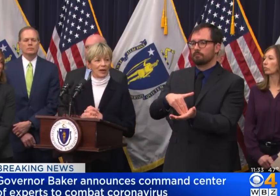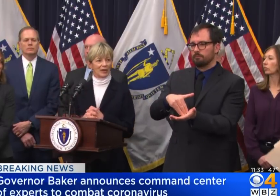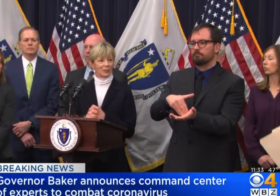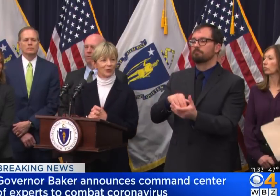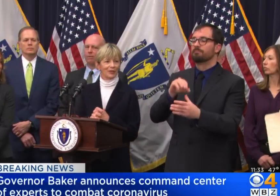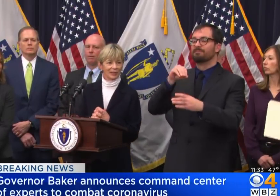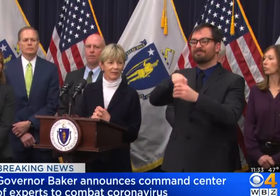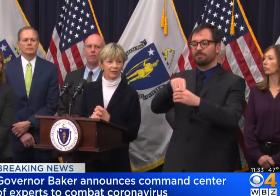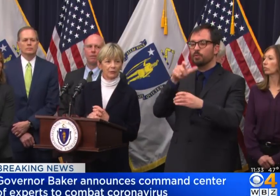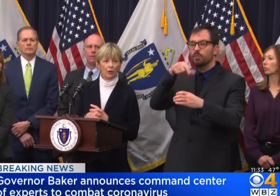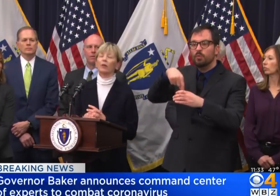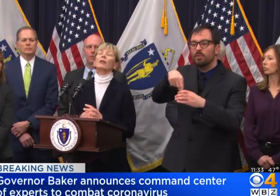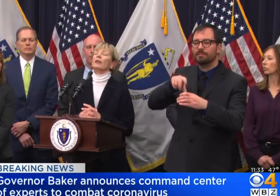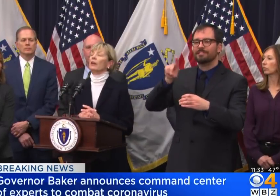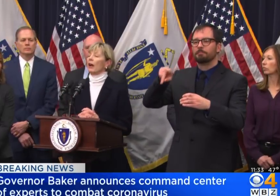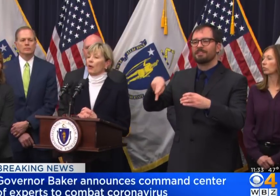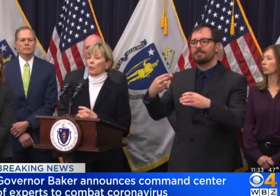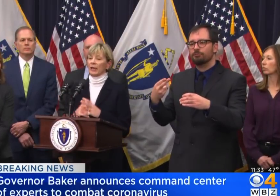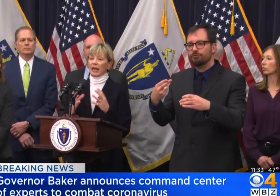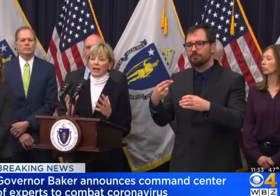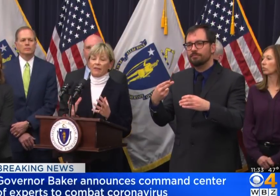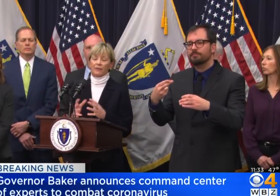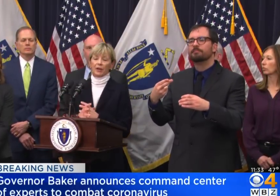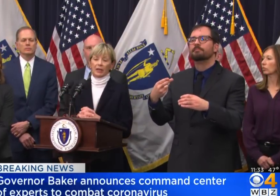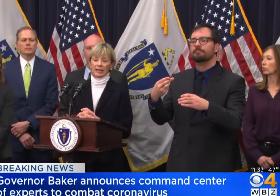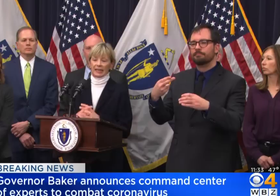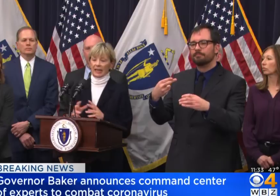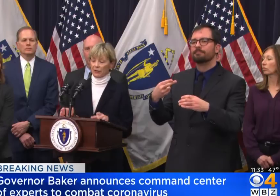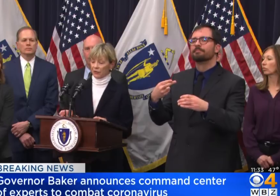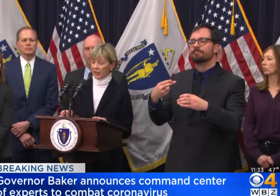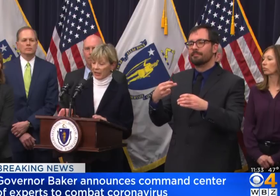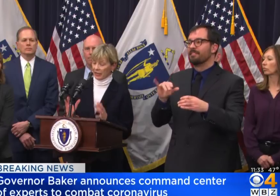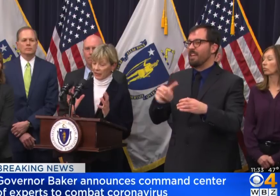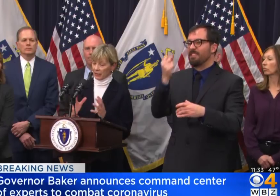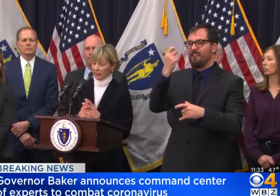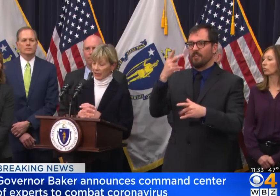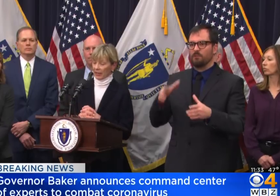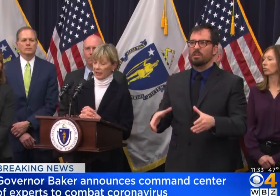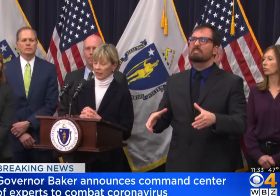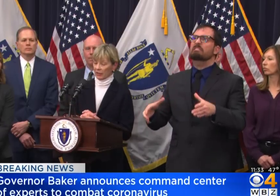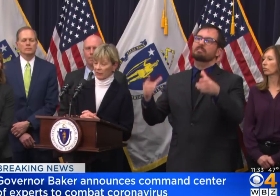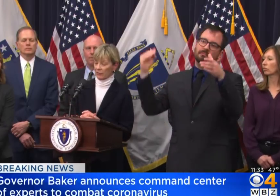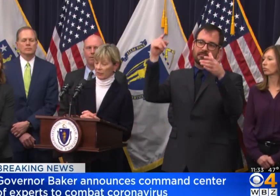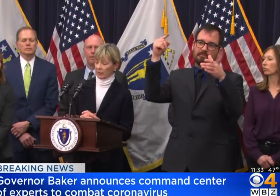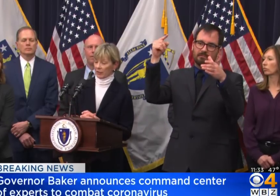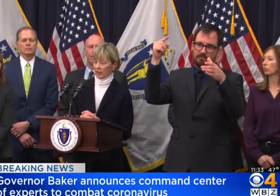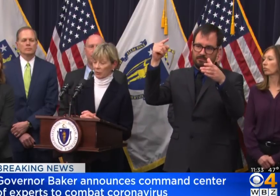COMMAND CENTER. IT WILL BE LOCATED DOWN AT THE DEPARTMENT OF PUBLIC HEALTH.